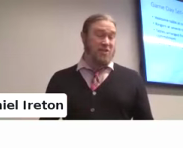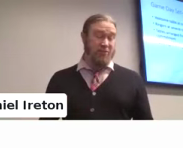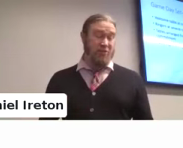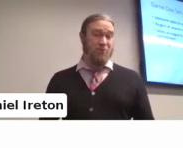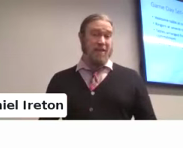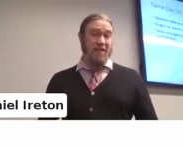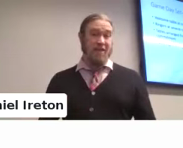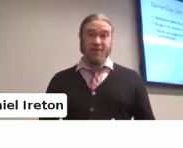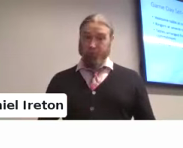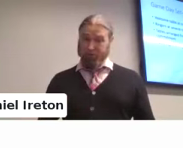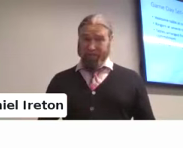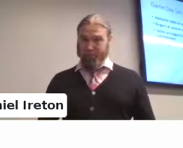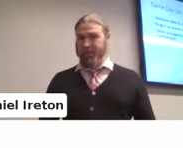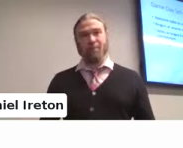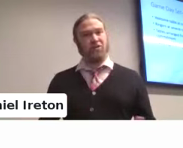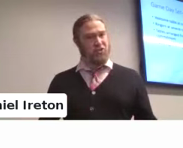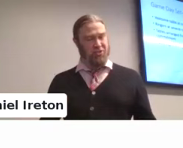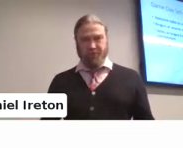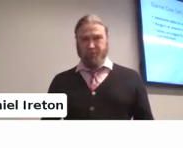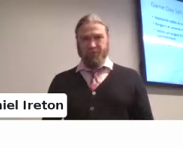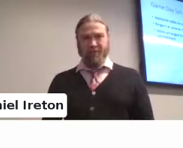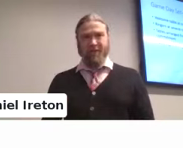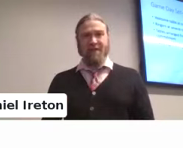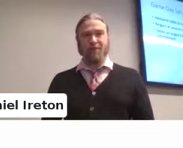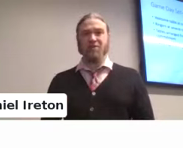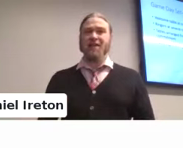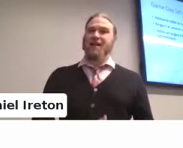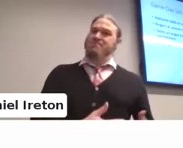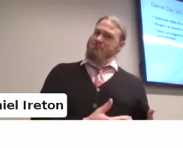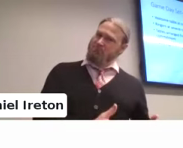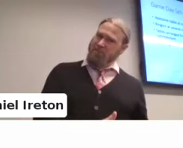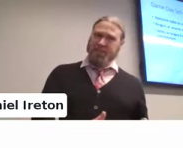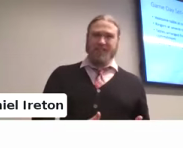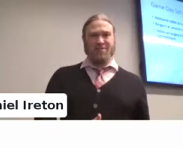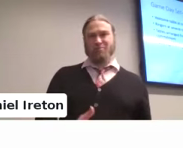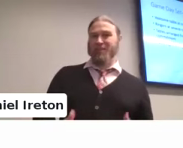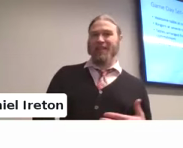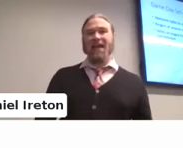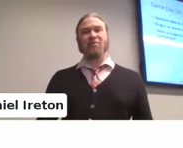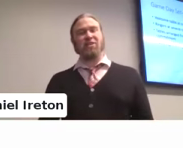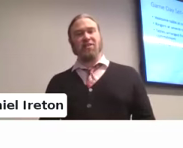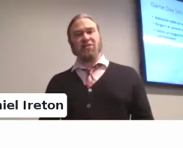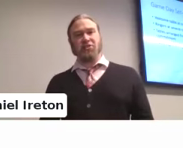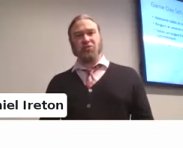They might be kind of their own, consider themselves their own separate entity.